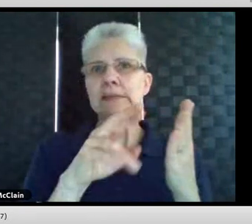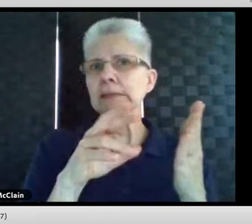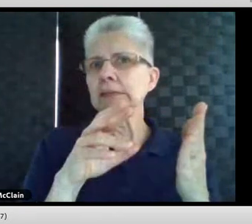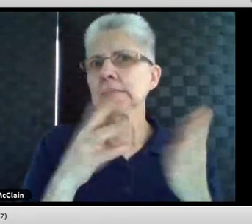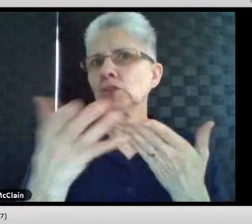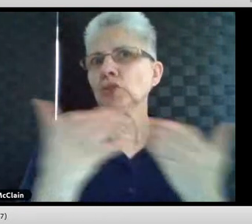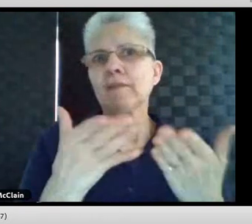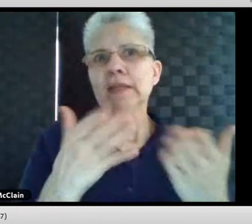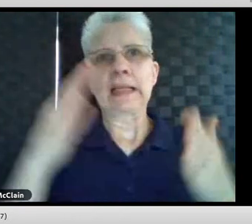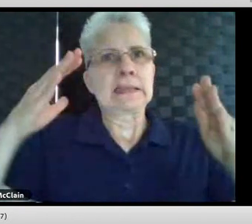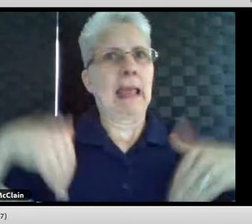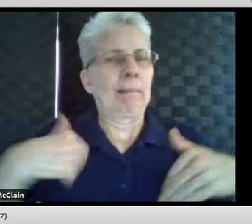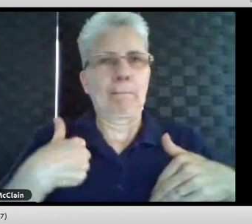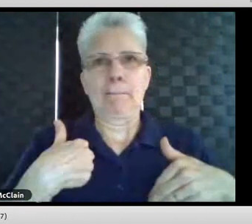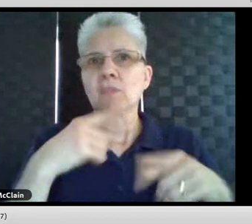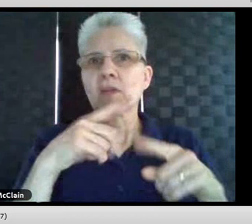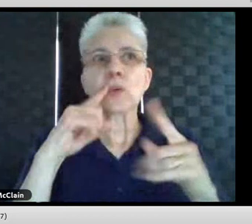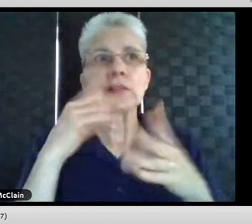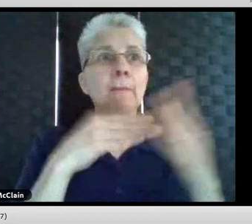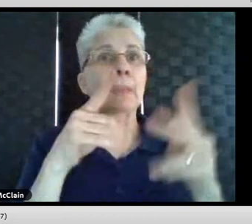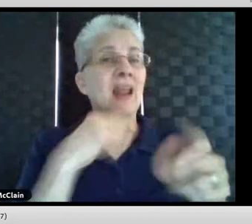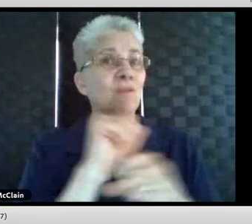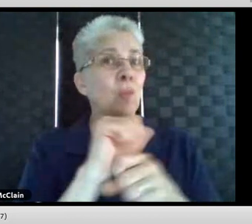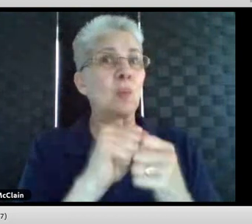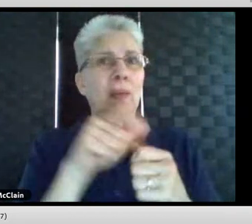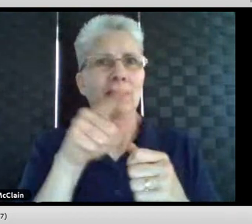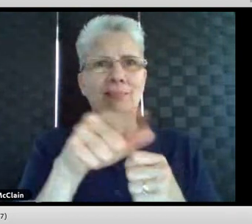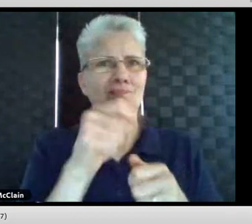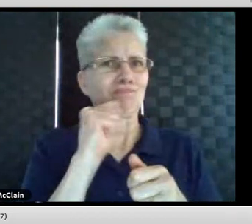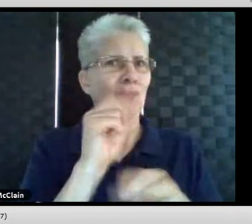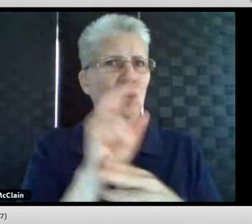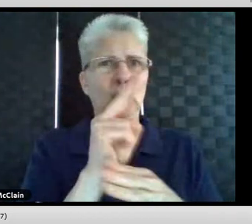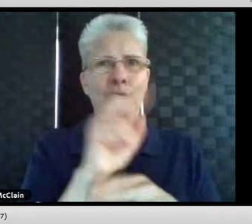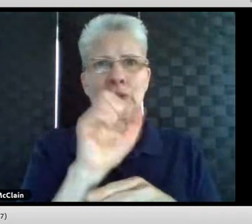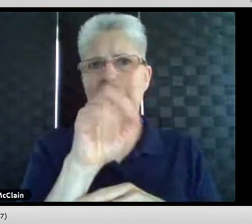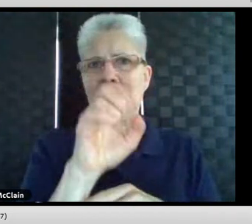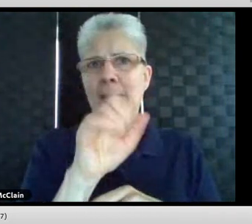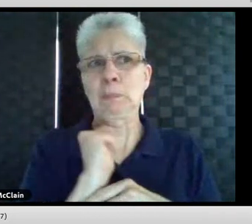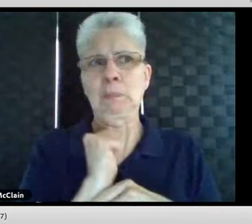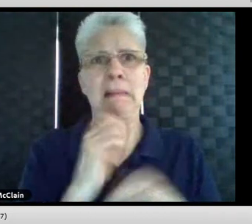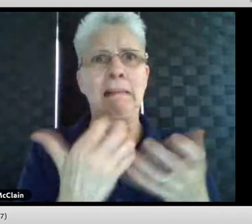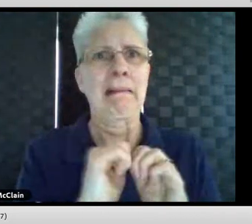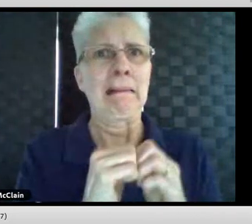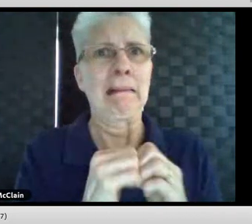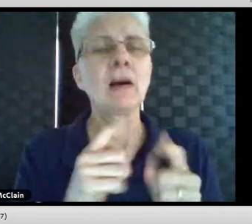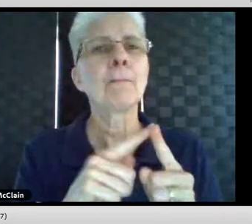yet for some of the people that I've worked with. I don't know about you guys, but it can be intimidating, right?